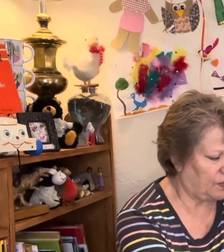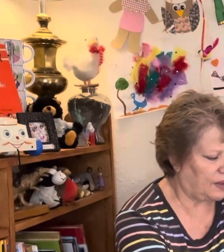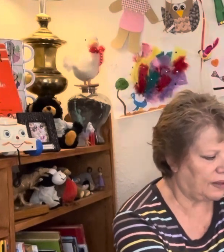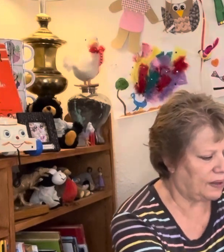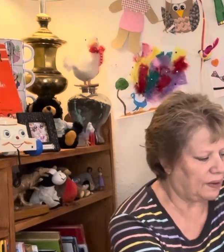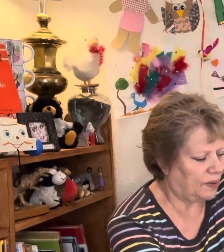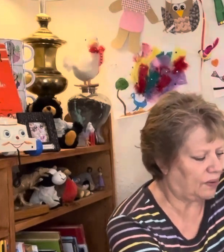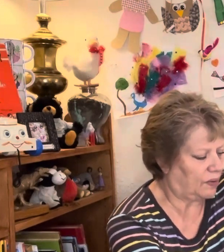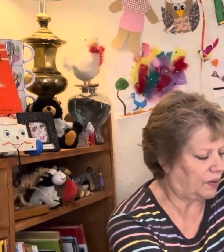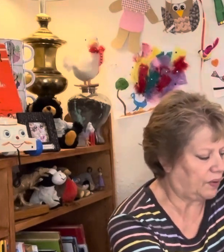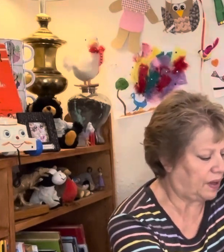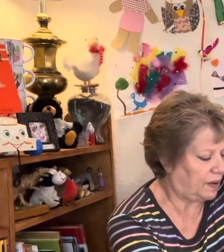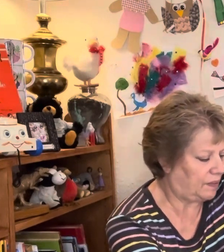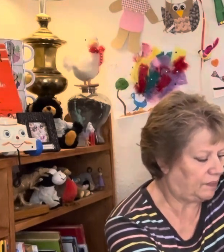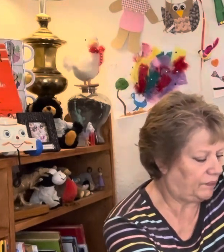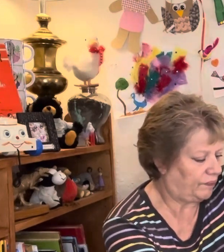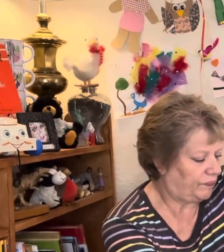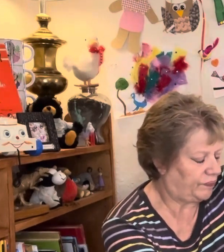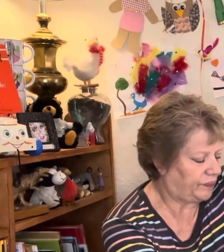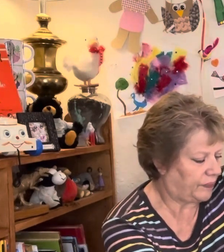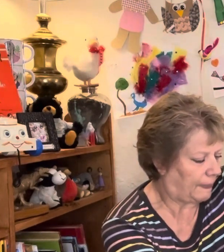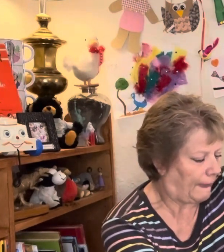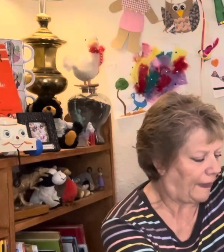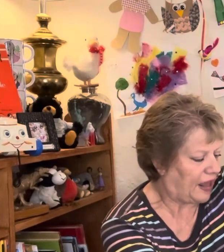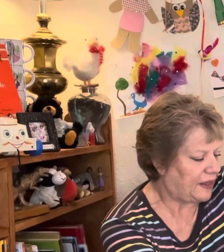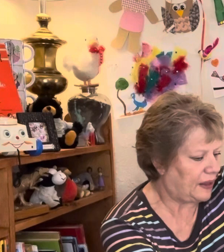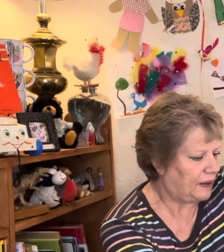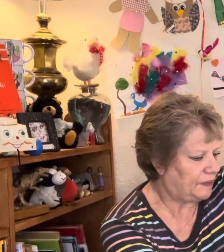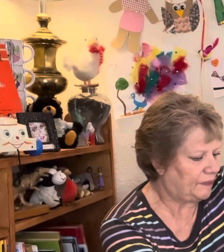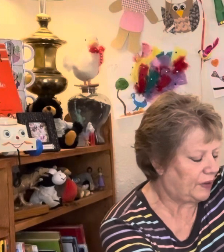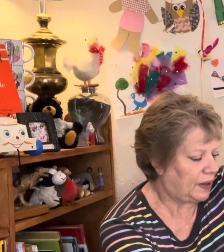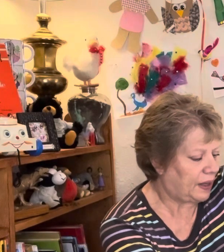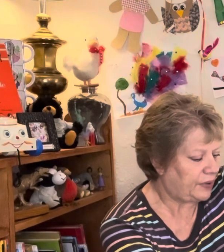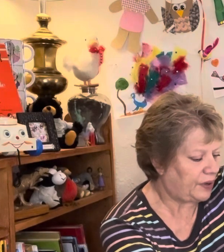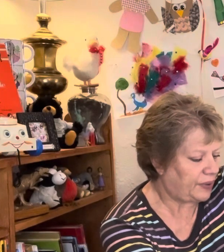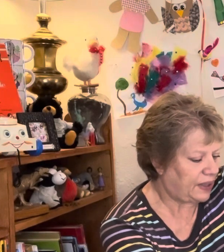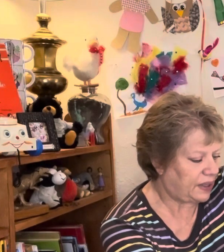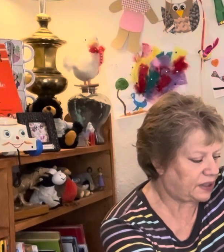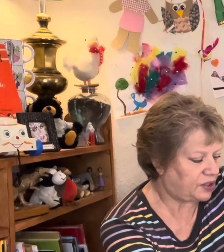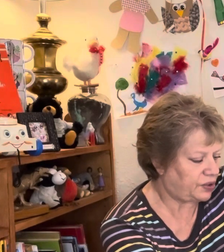we'll glue two sides, and let it dry. We can come back later, after... BARB: Okay. We don't want to get it too...